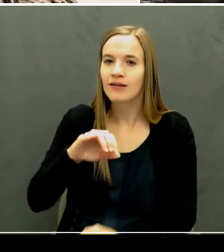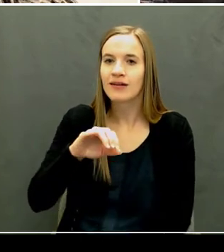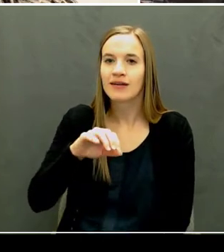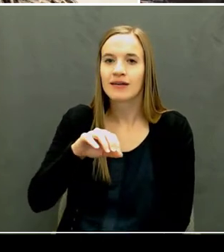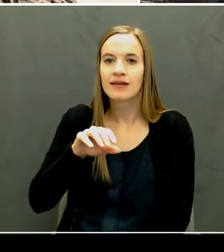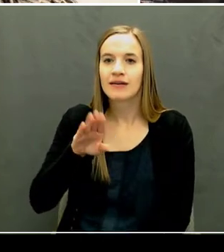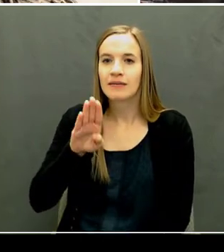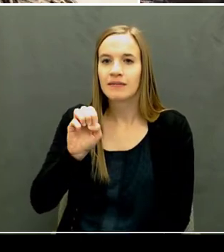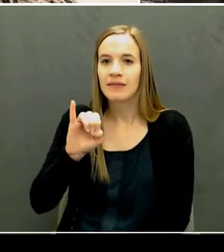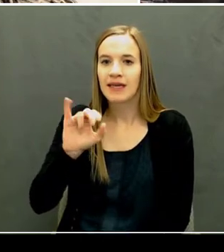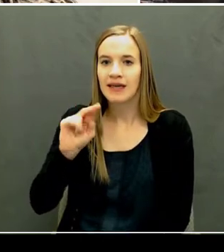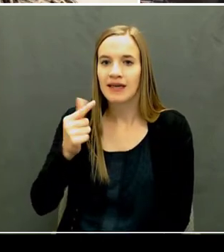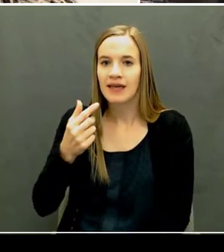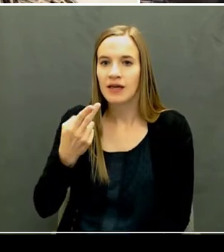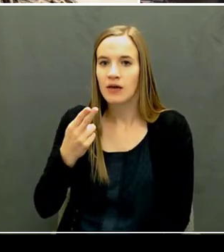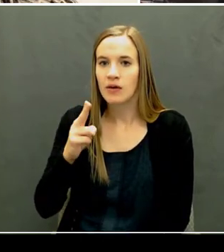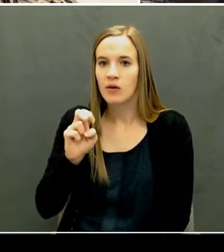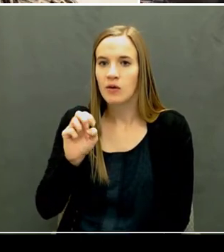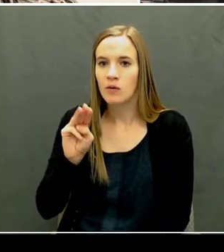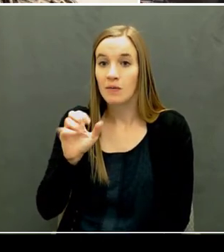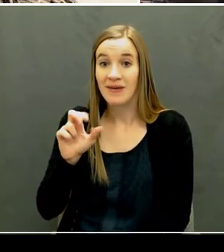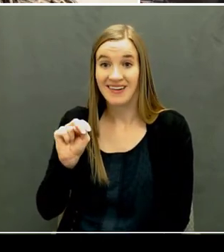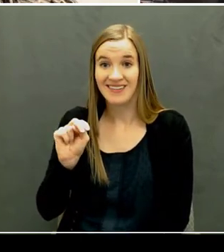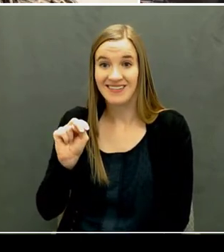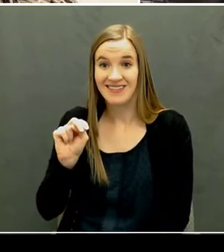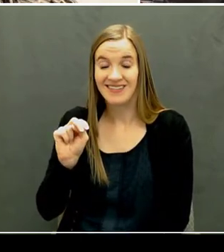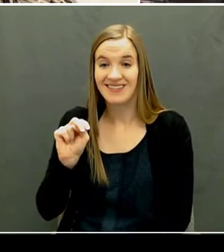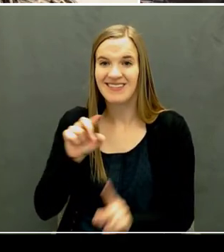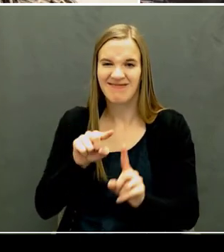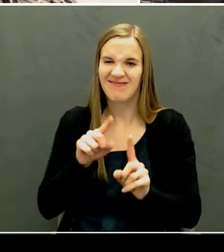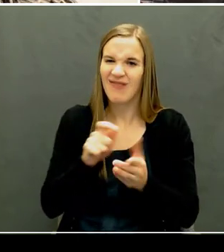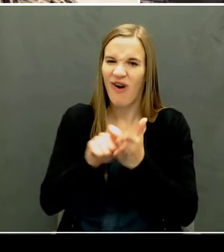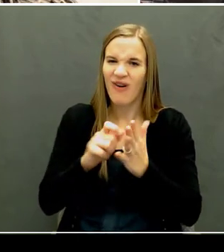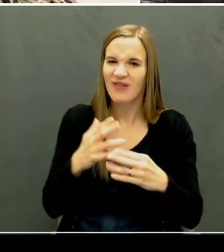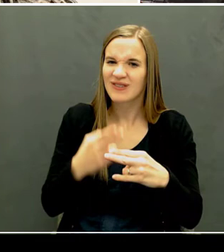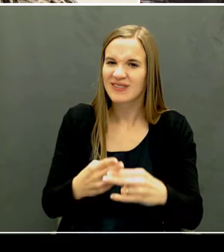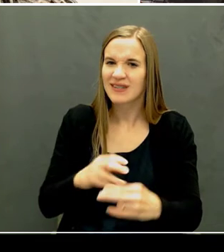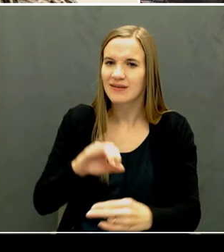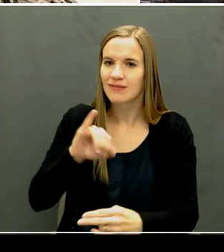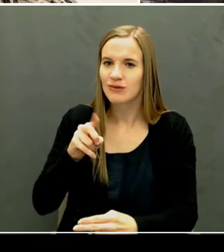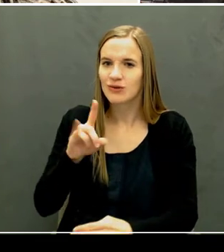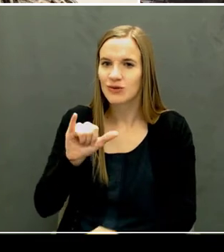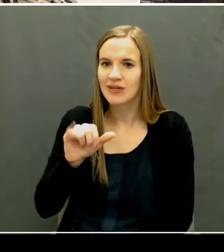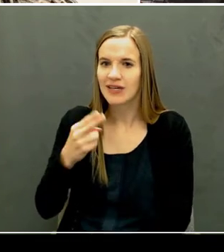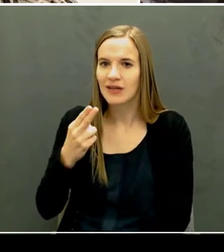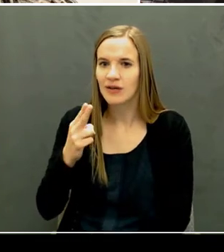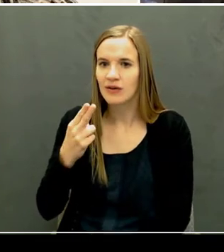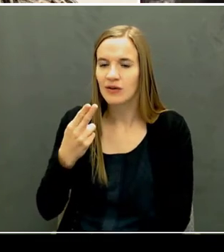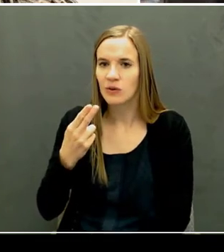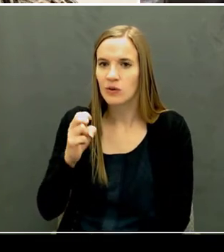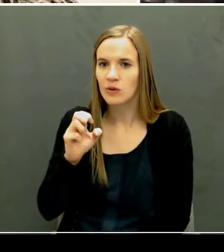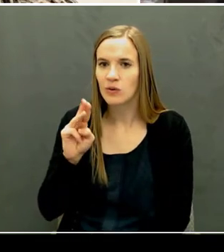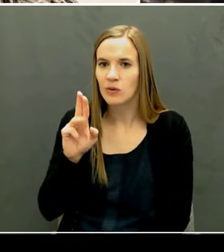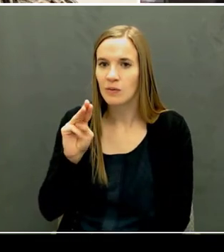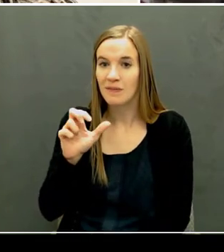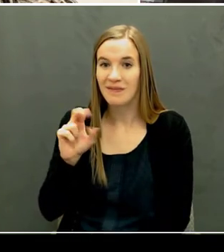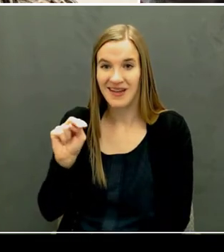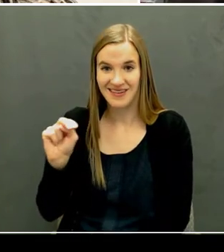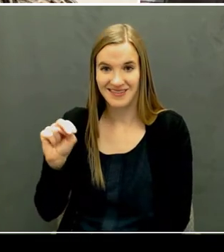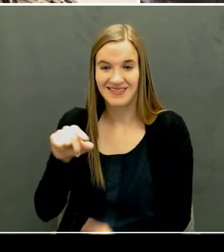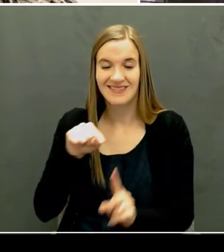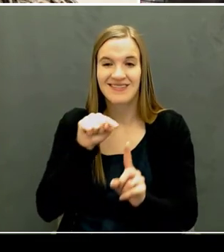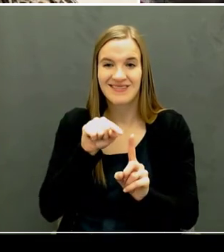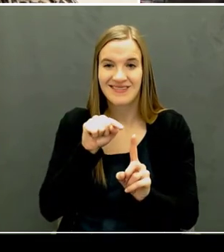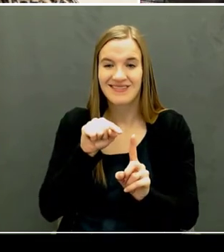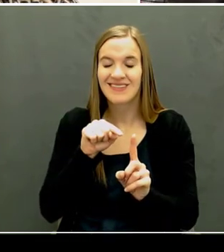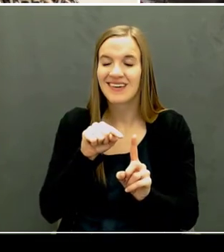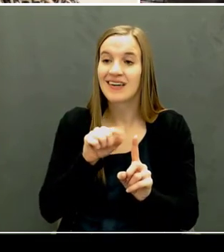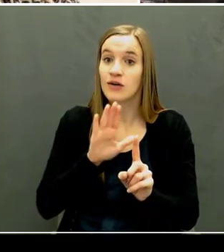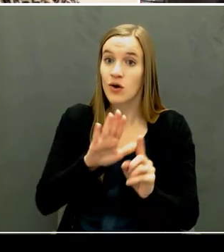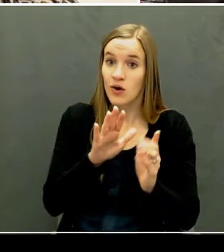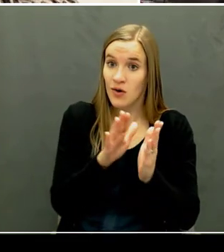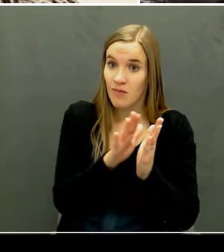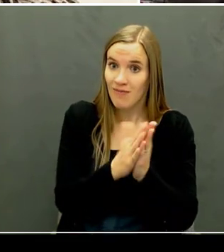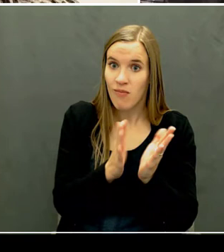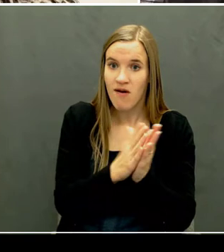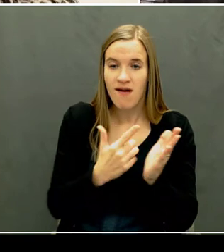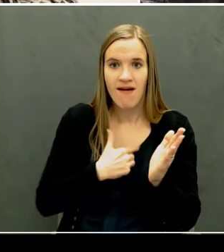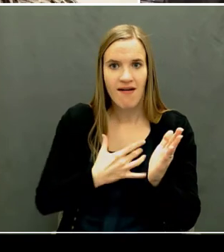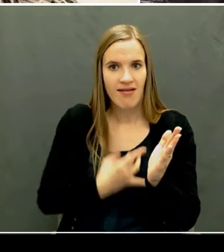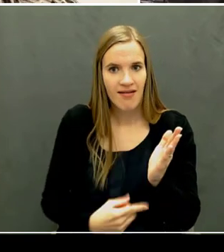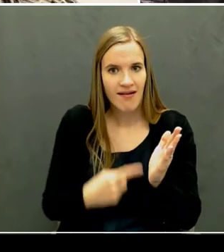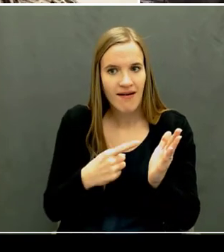over the years and she you know, is featured in Crip Camp, and then her book came out and